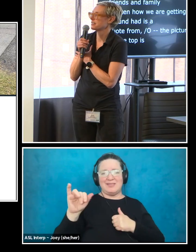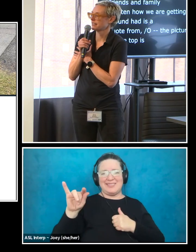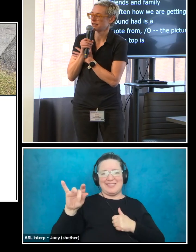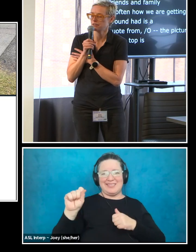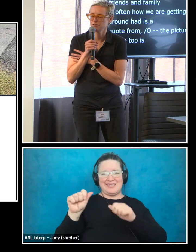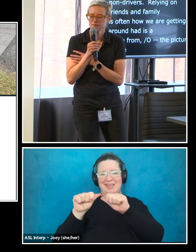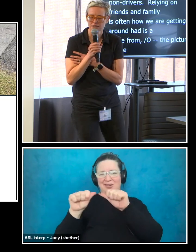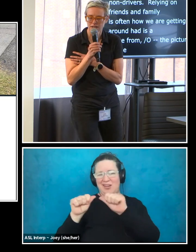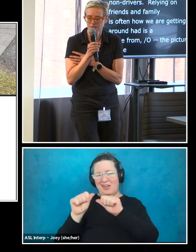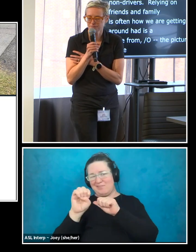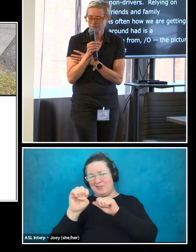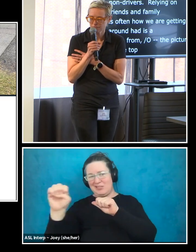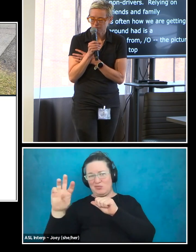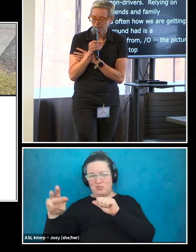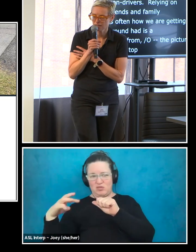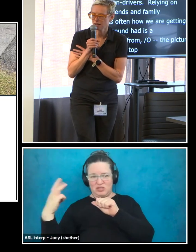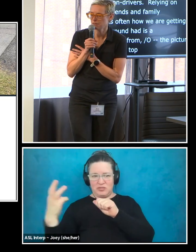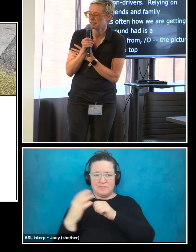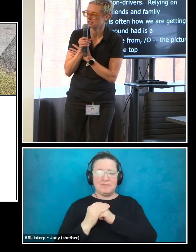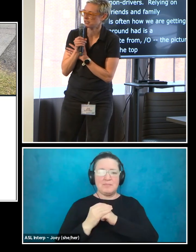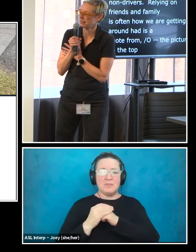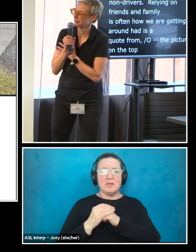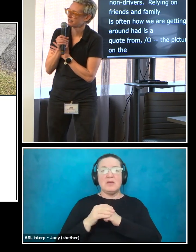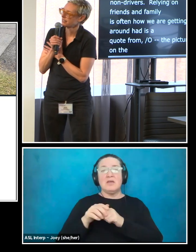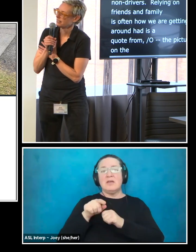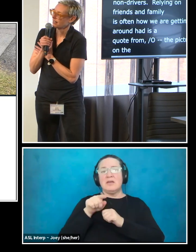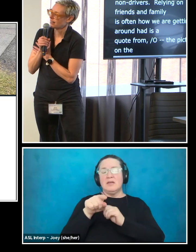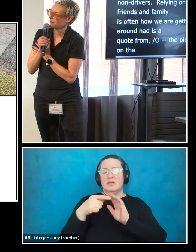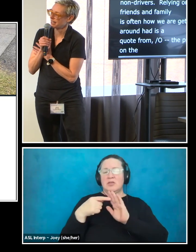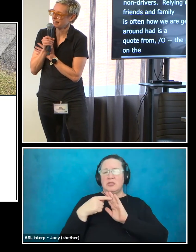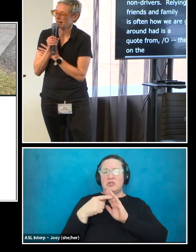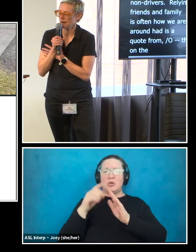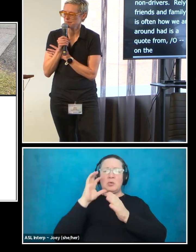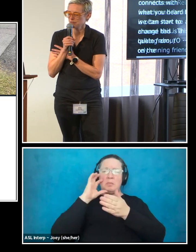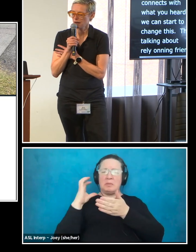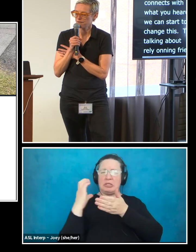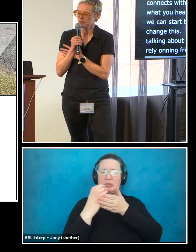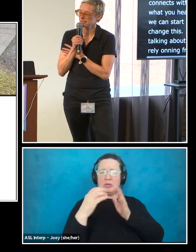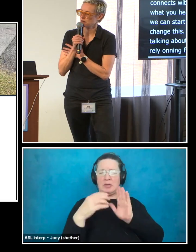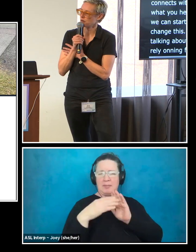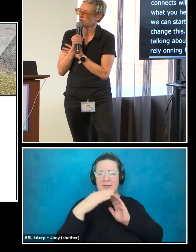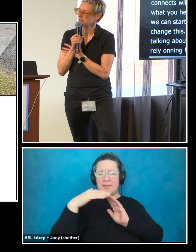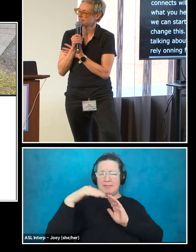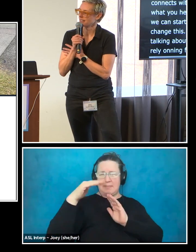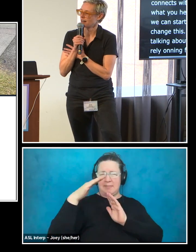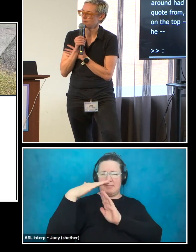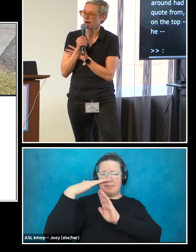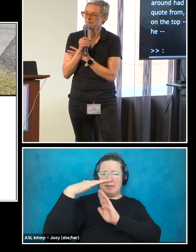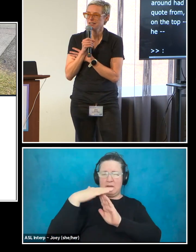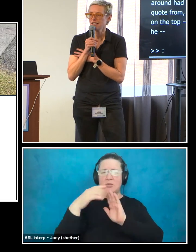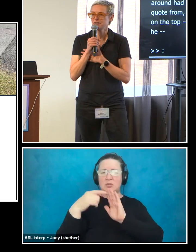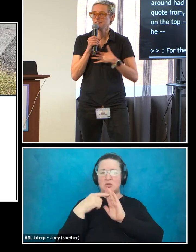couldn't get through um uh with his chair. Um and then I'm. So for these quotes um I'm going to do